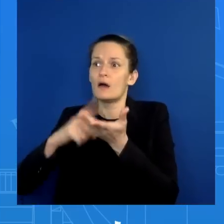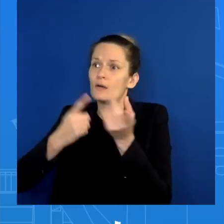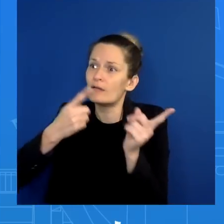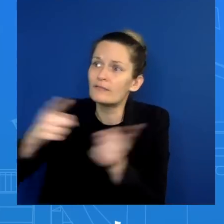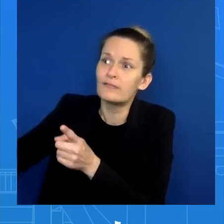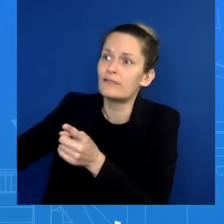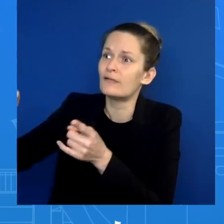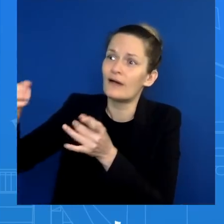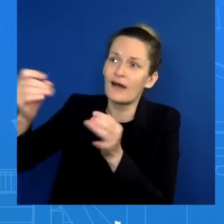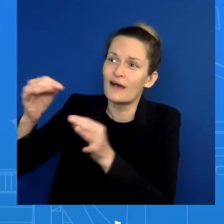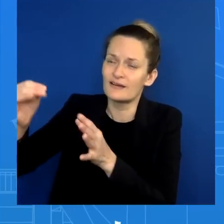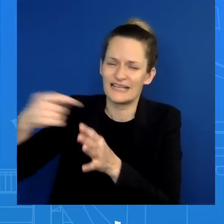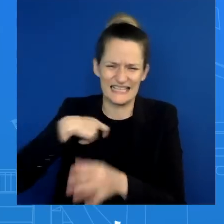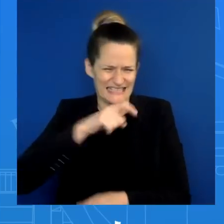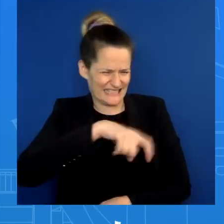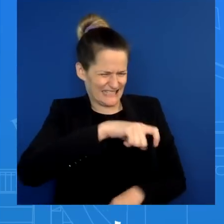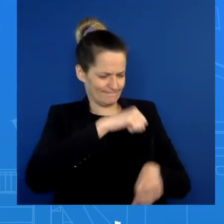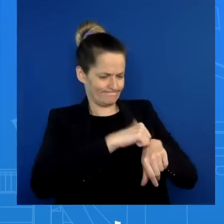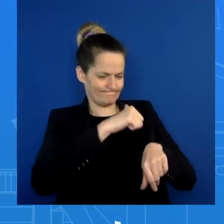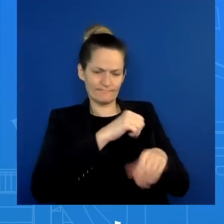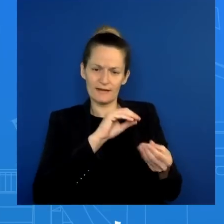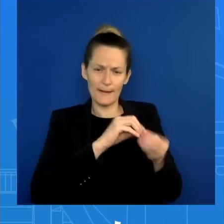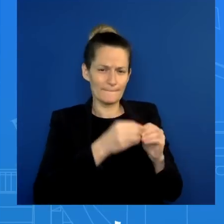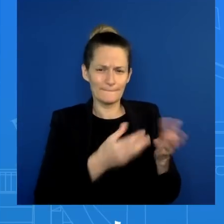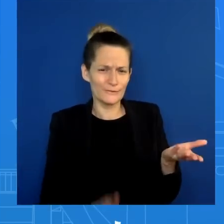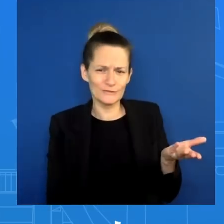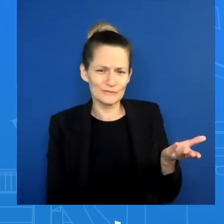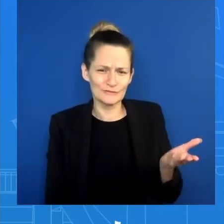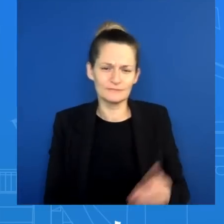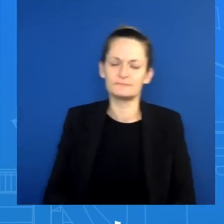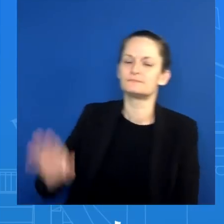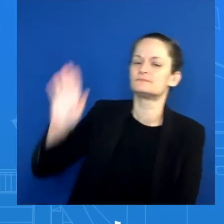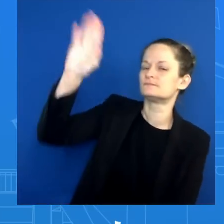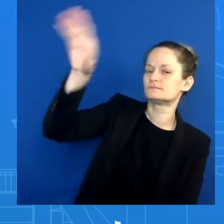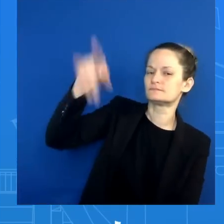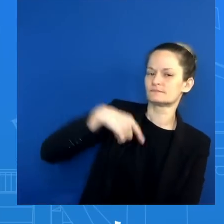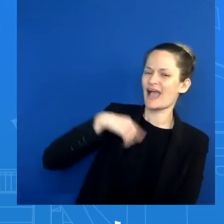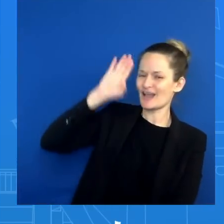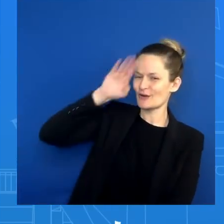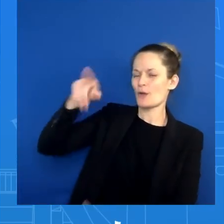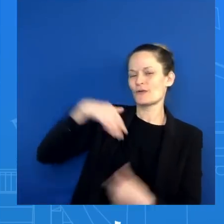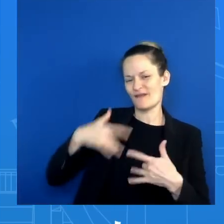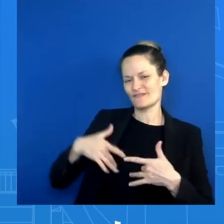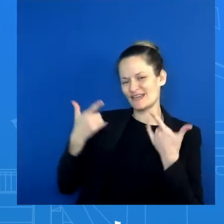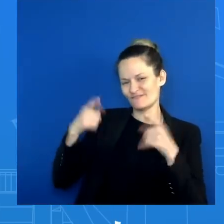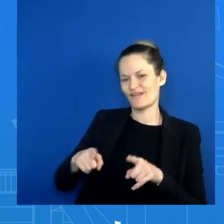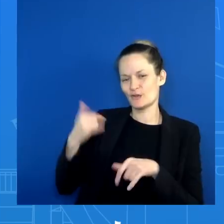which is the event that's taking place tonight. I know there's only so much you can say as it relates to politics, but just as the White House controls the schedule,